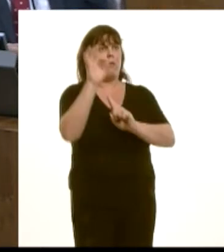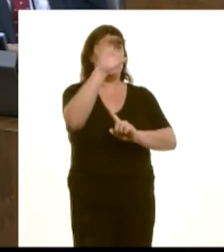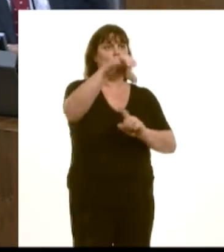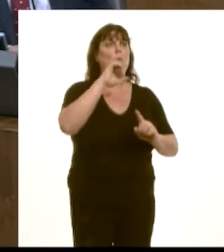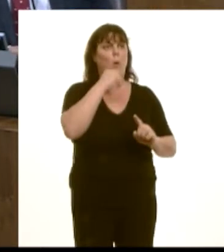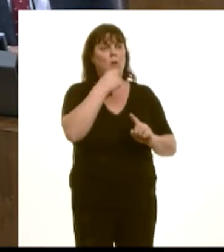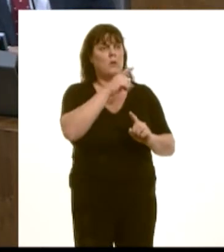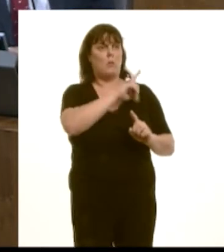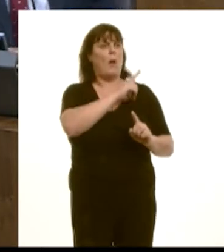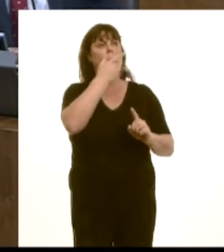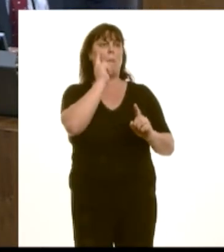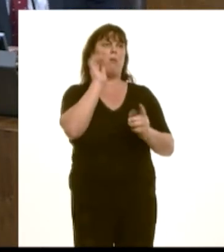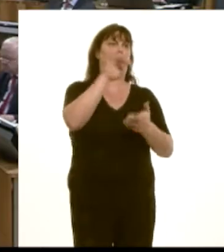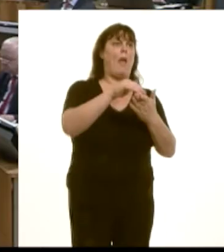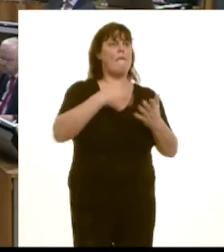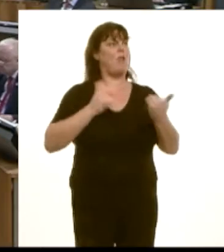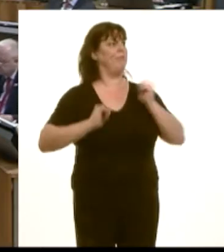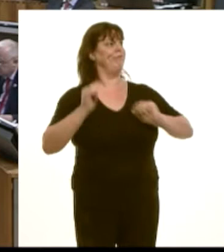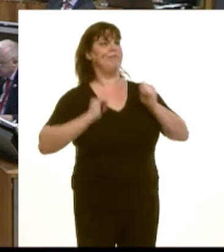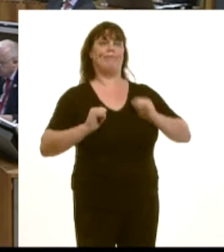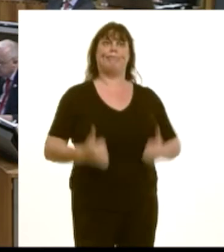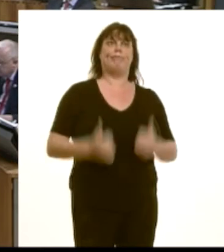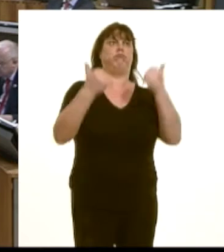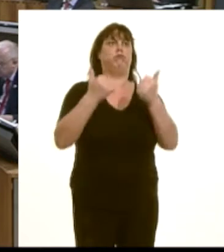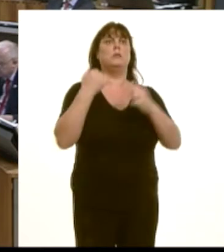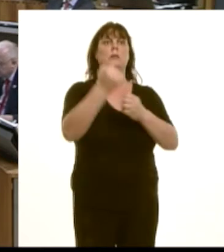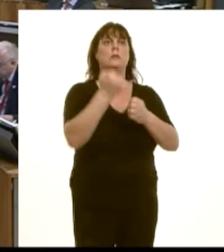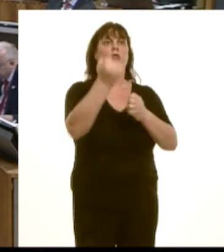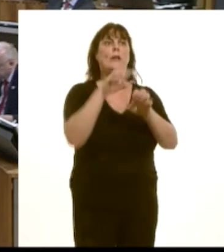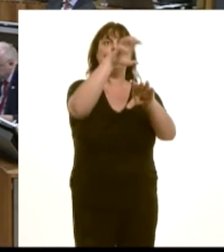of Rhyl can be proud of. Members will also be aware of the extensive modernisation of